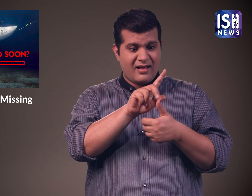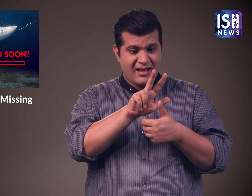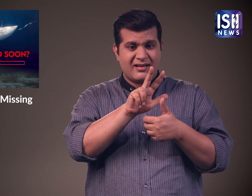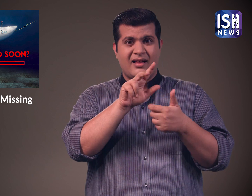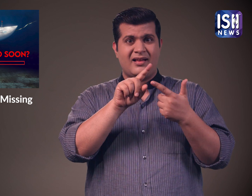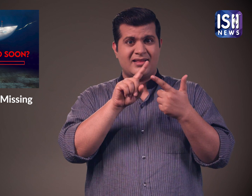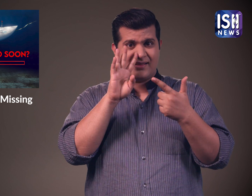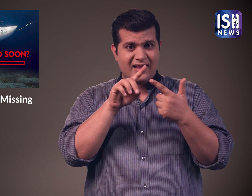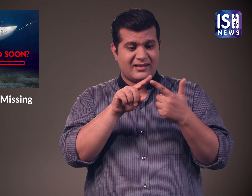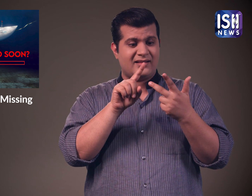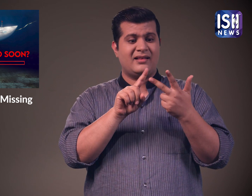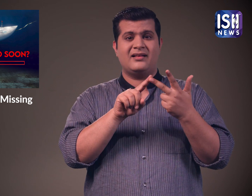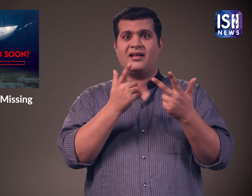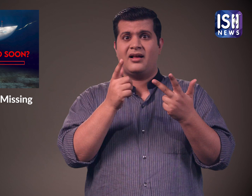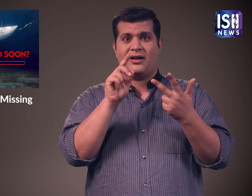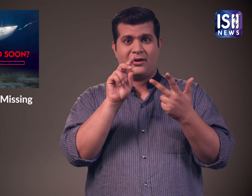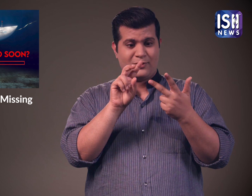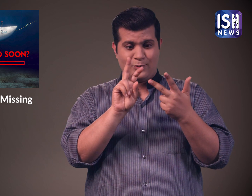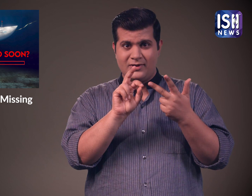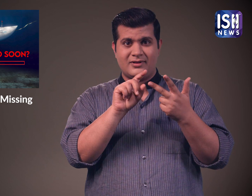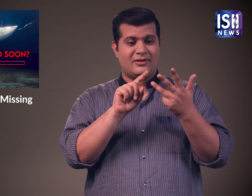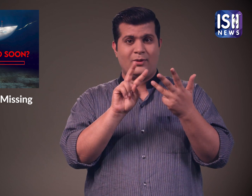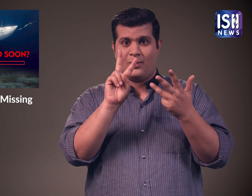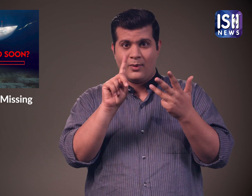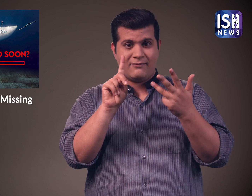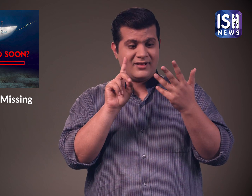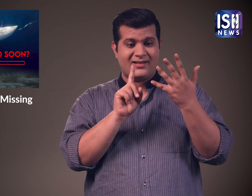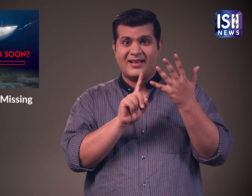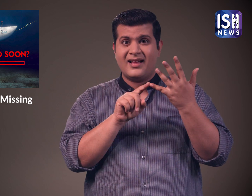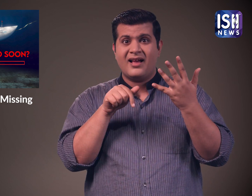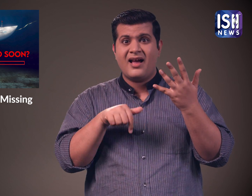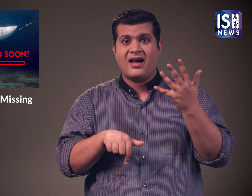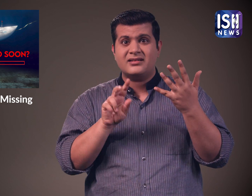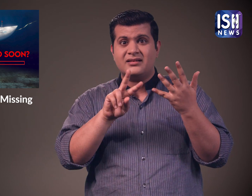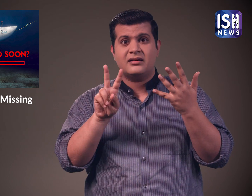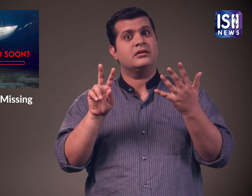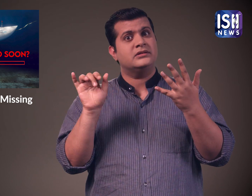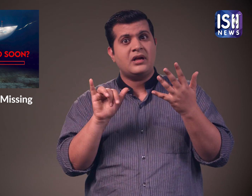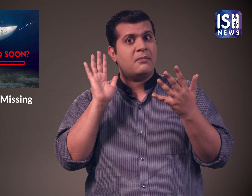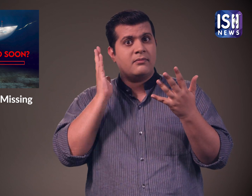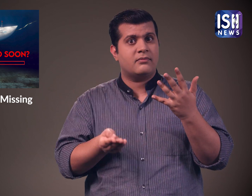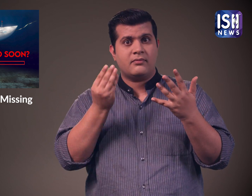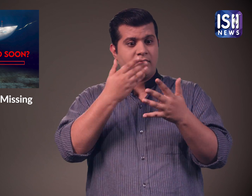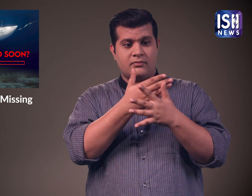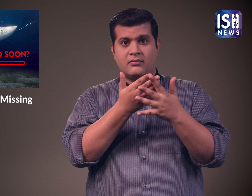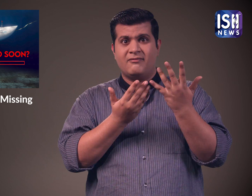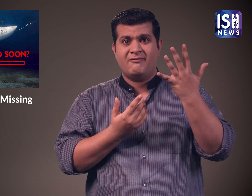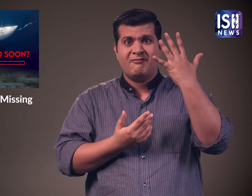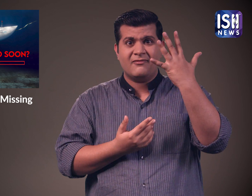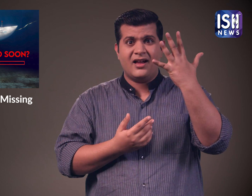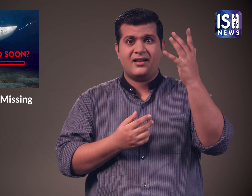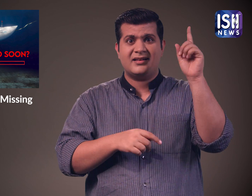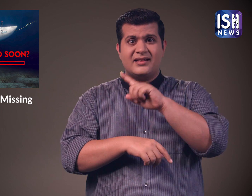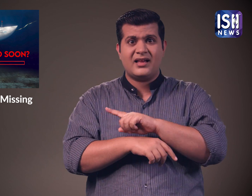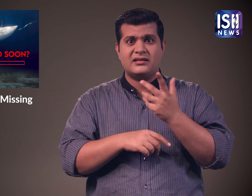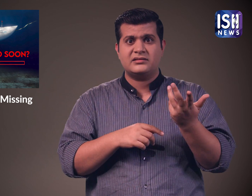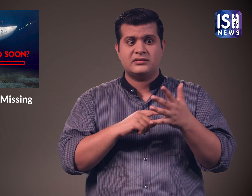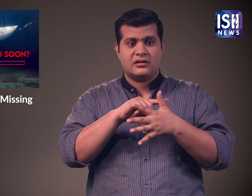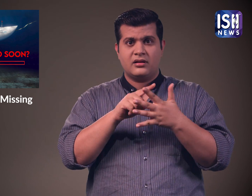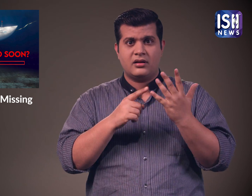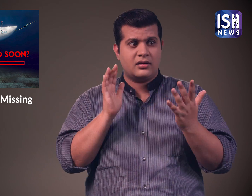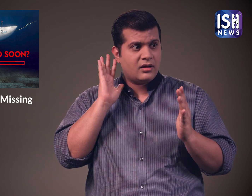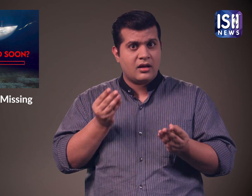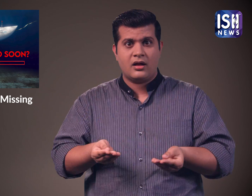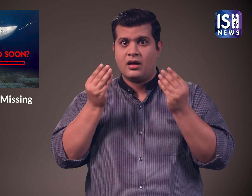18th, 19th, 20th, 21st and today is 22nd June. Still there is no update. It's been five days!